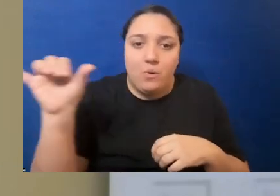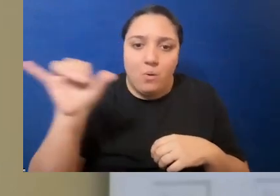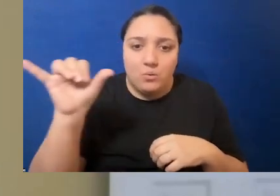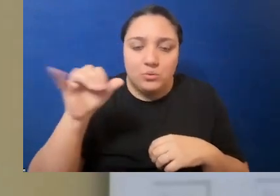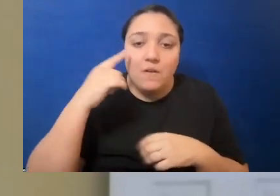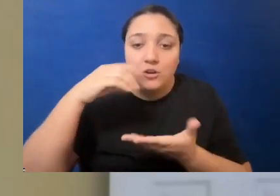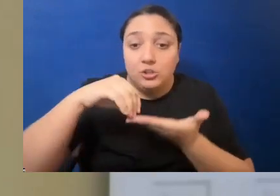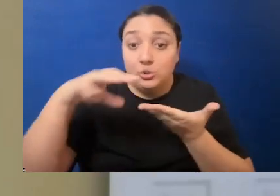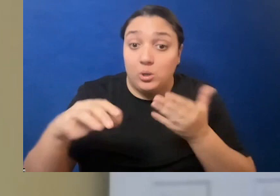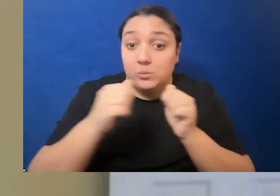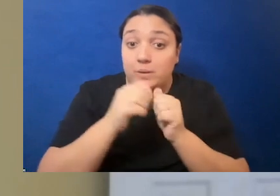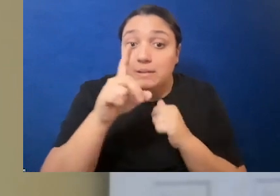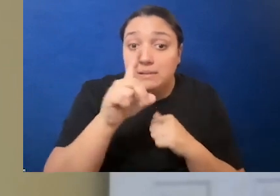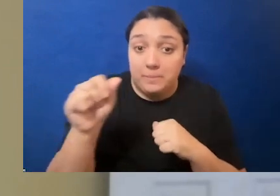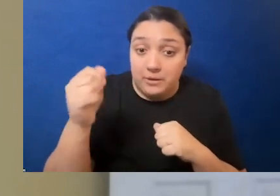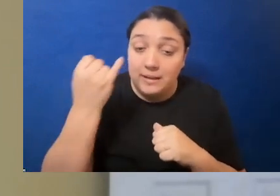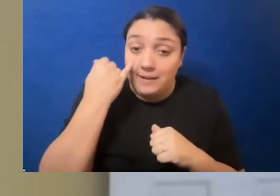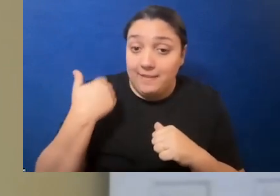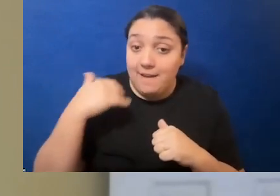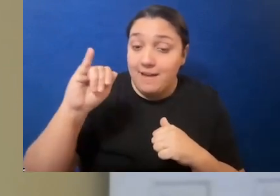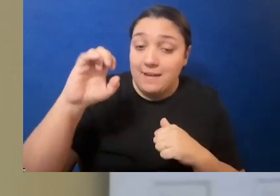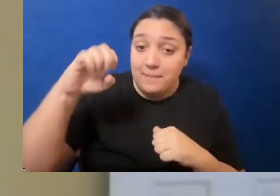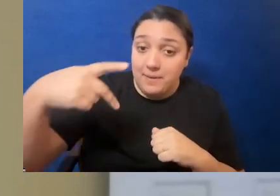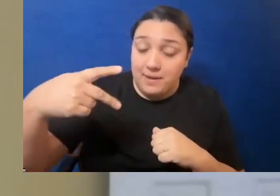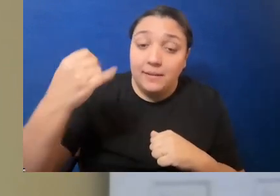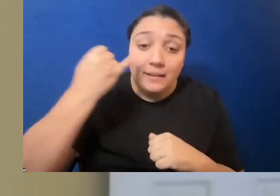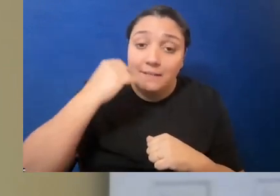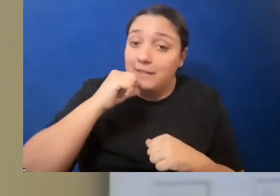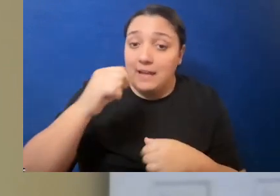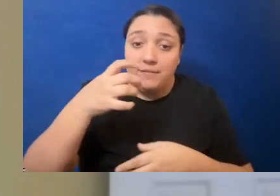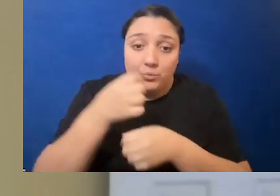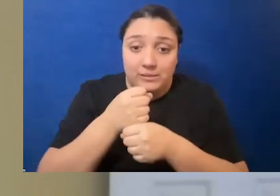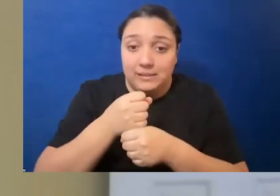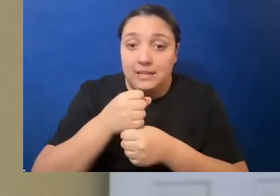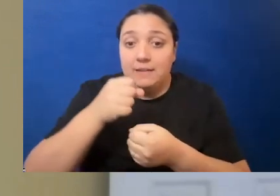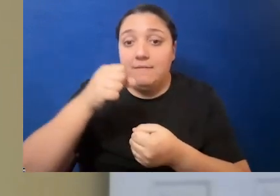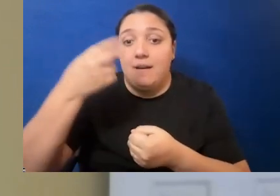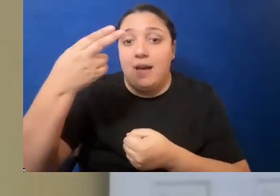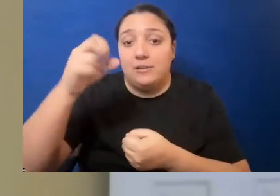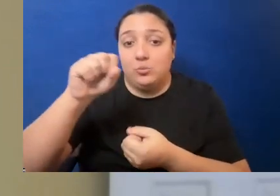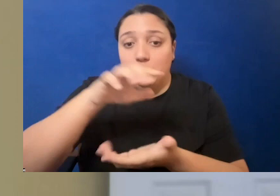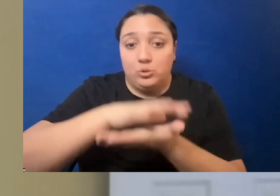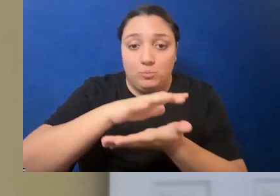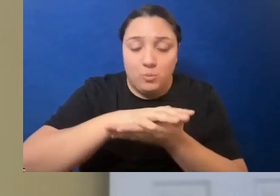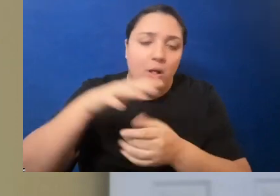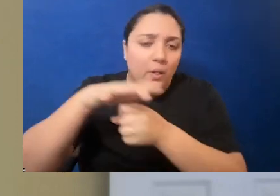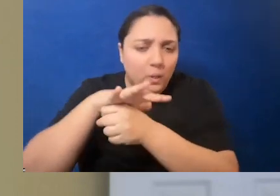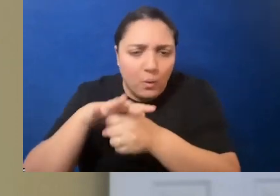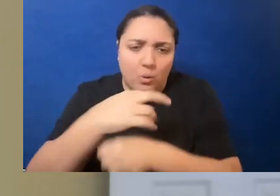TOO THAT FOR STUDENTS WITH DISABILITIES WITH AN IEP AND